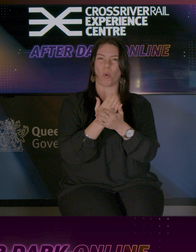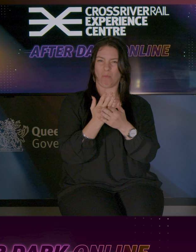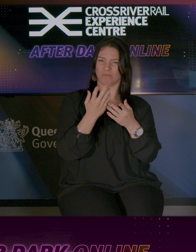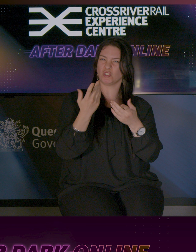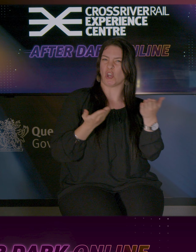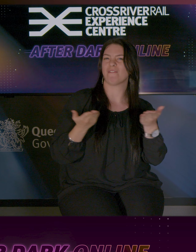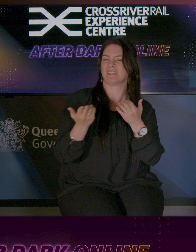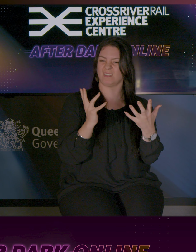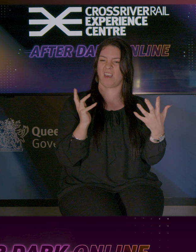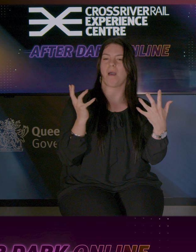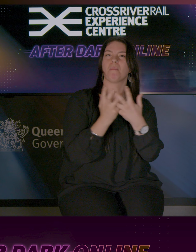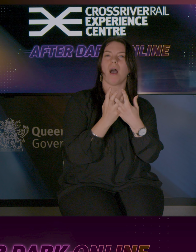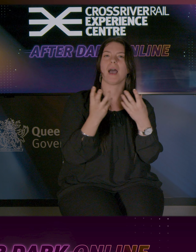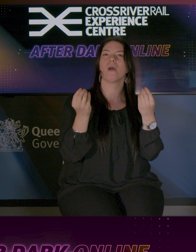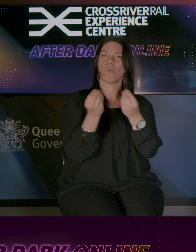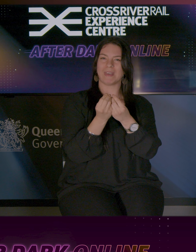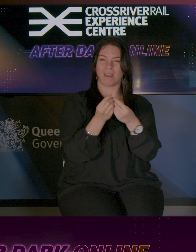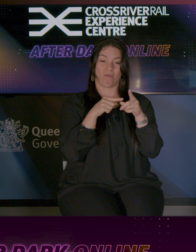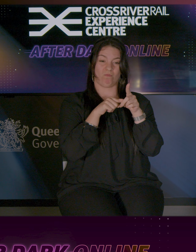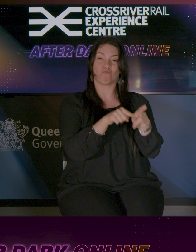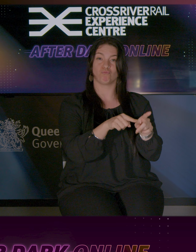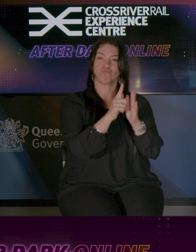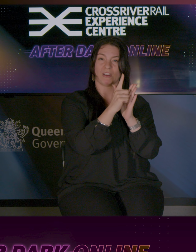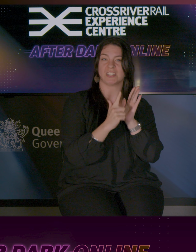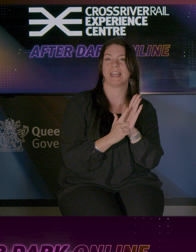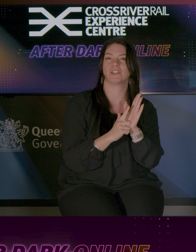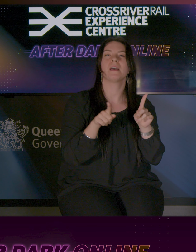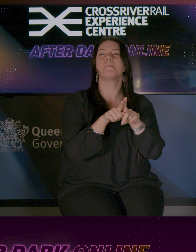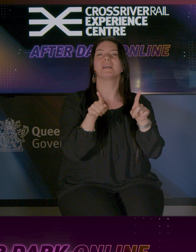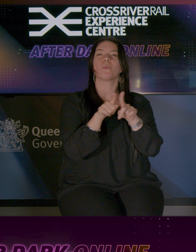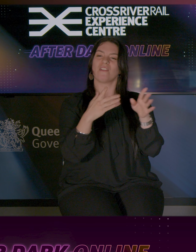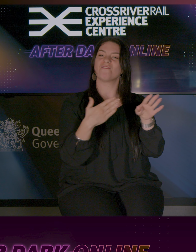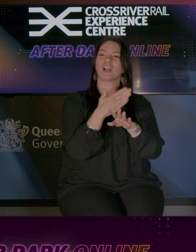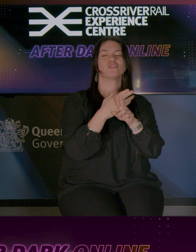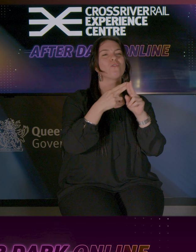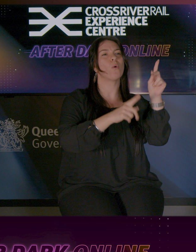only comply with relevant legislation but are functional for a broad variety of Android users